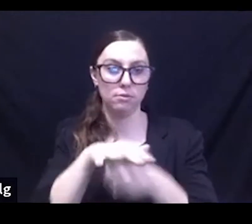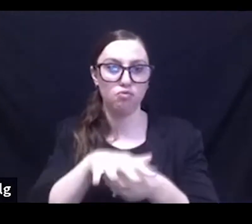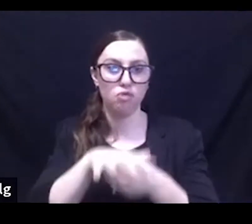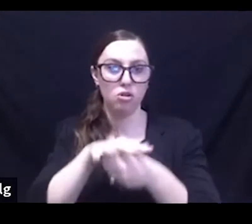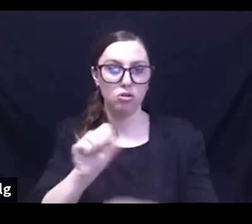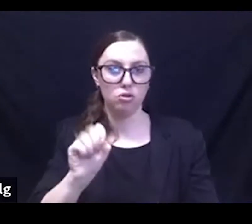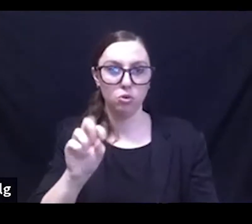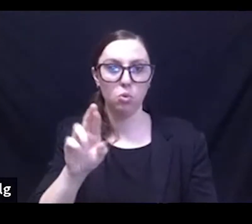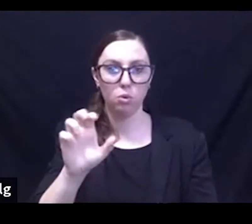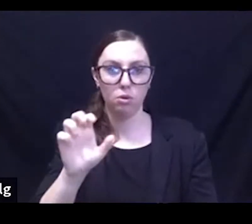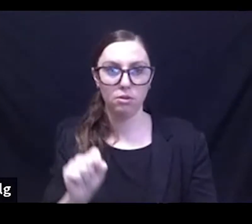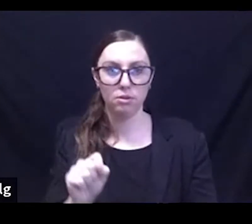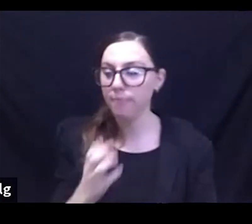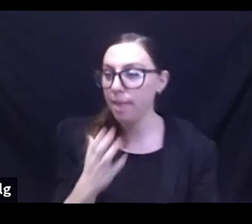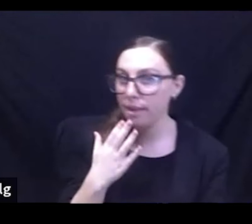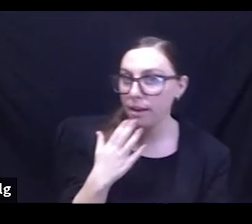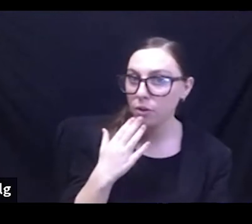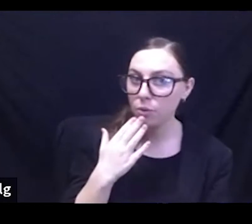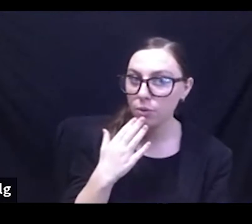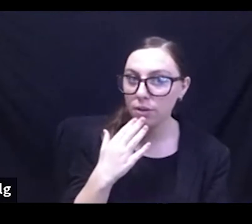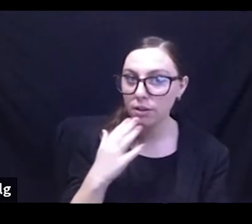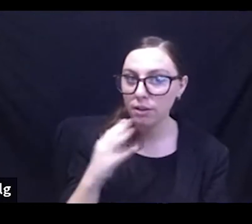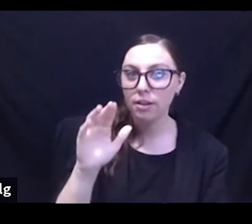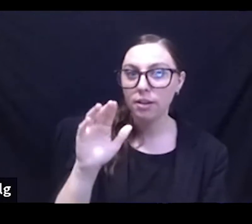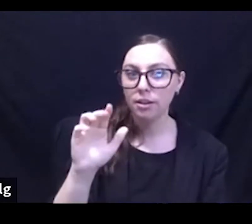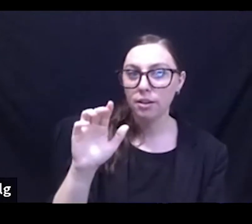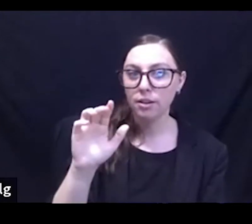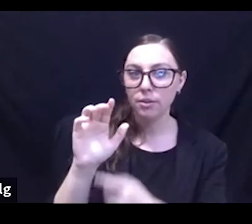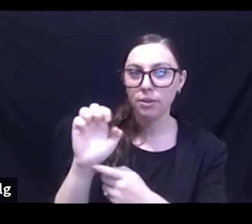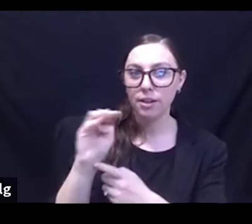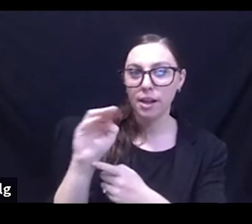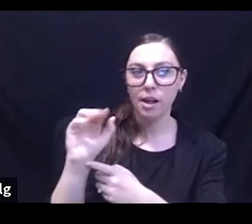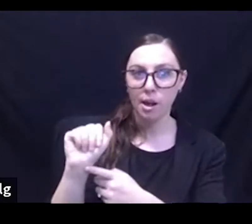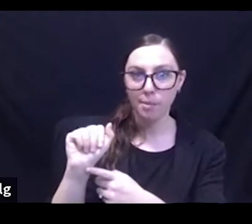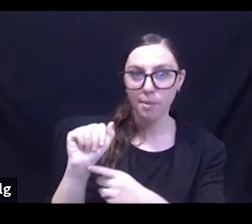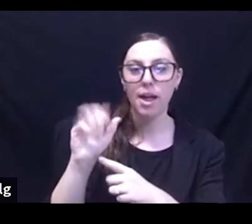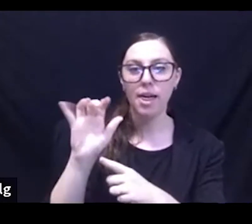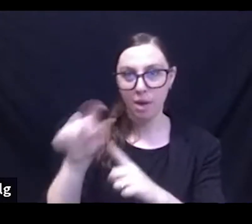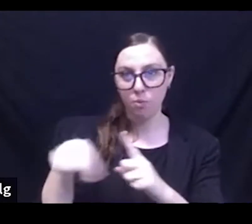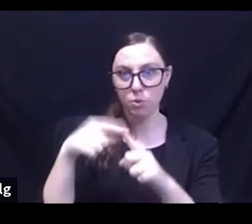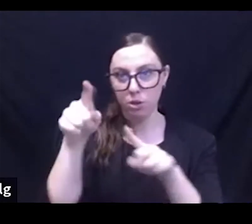Thank you. Emma, that takes us to the point when you sort of took over working with Michael. Can